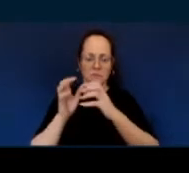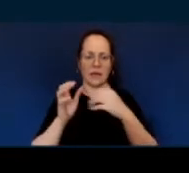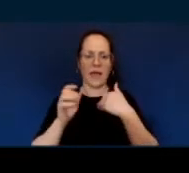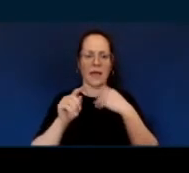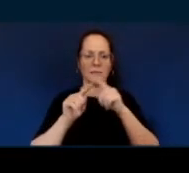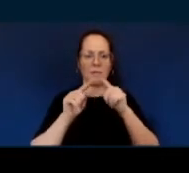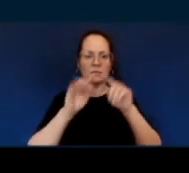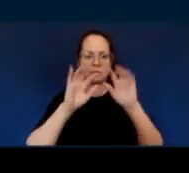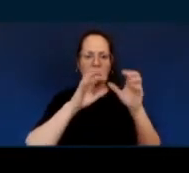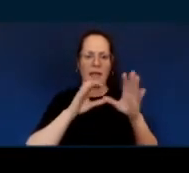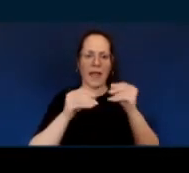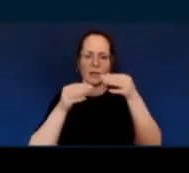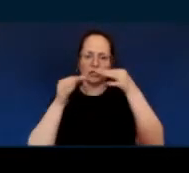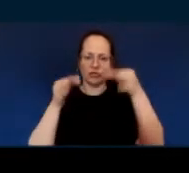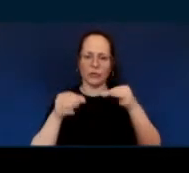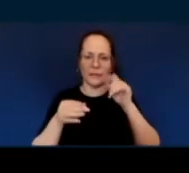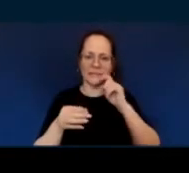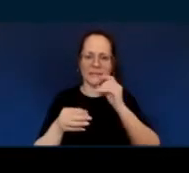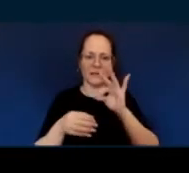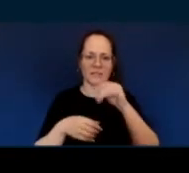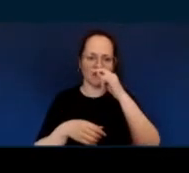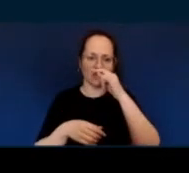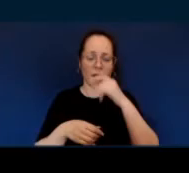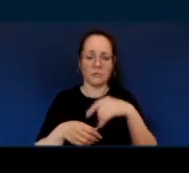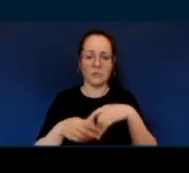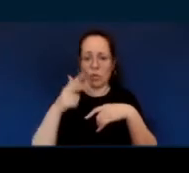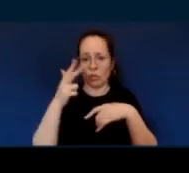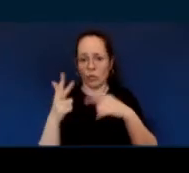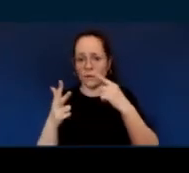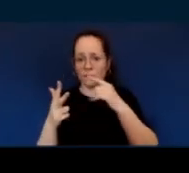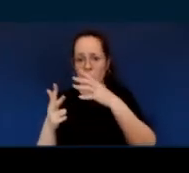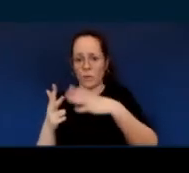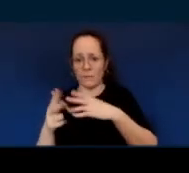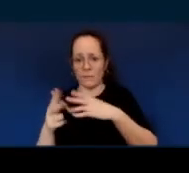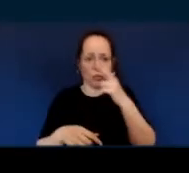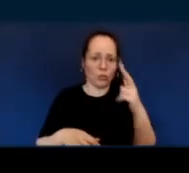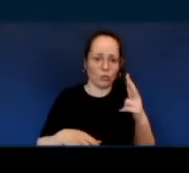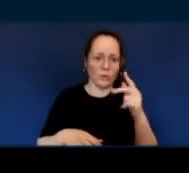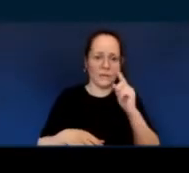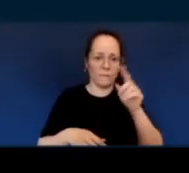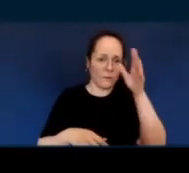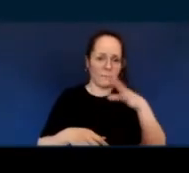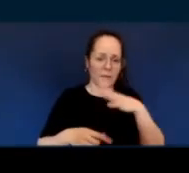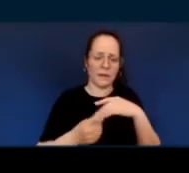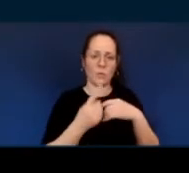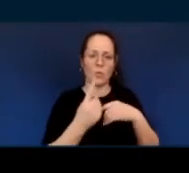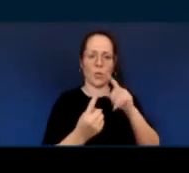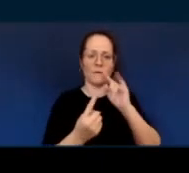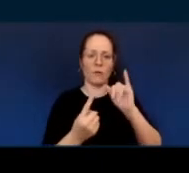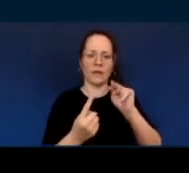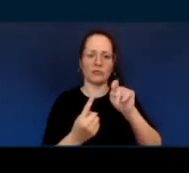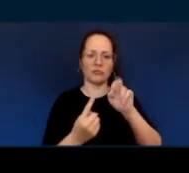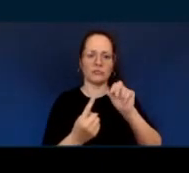THE SEX OF THE INFAPT.